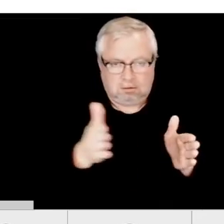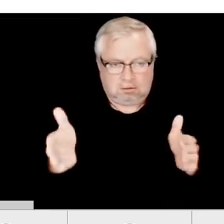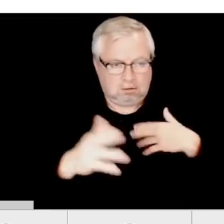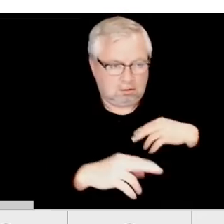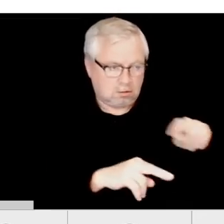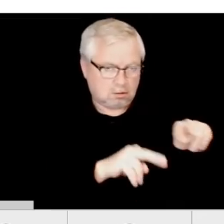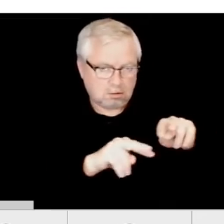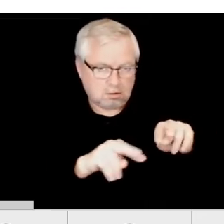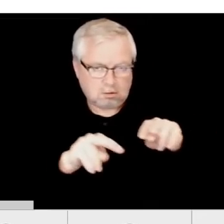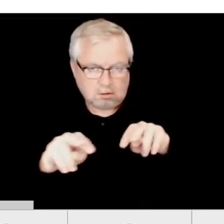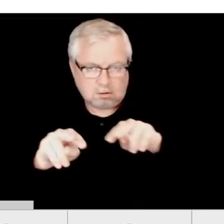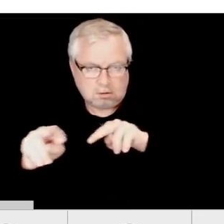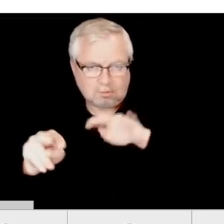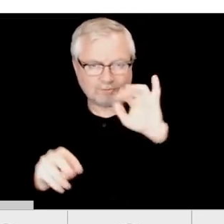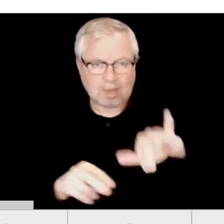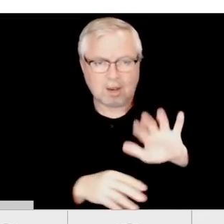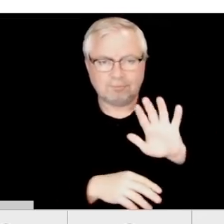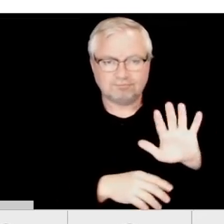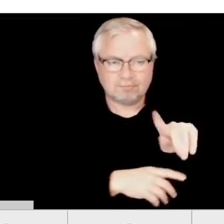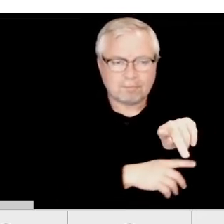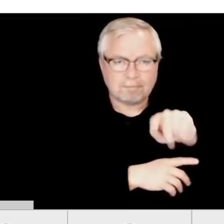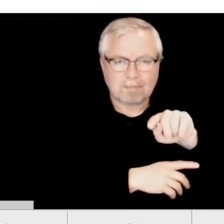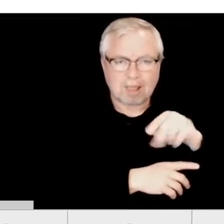recovering without requiring hospital care.